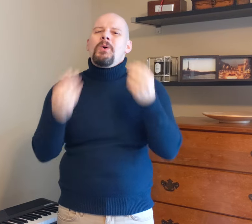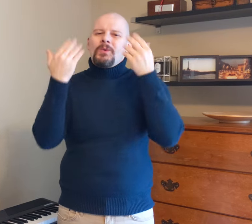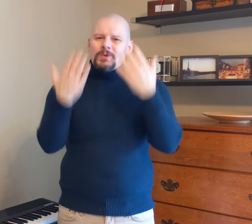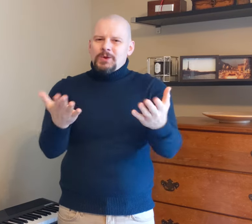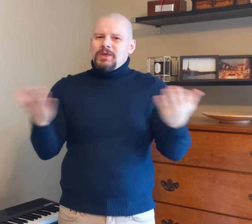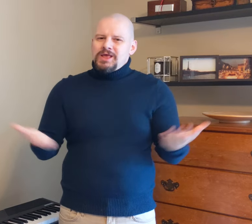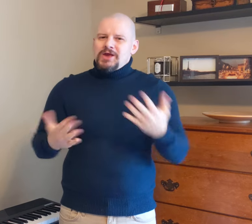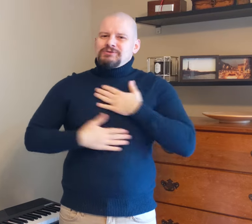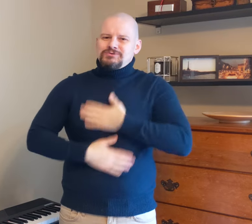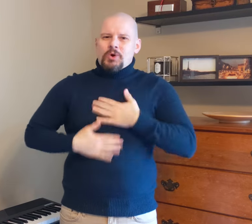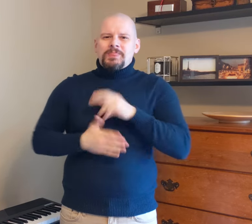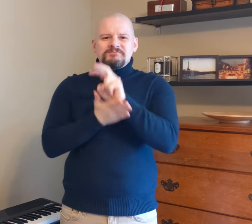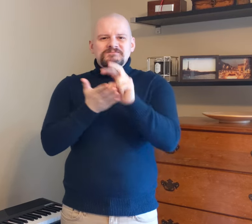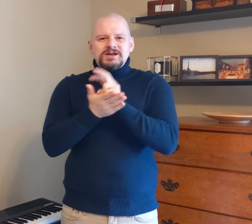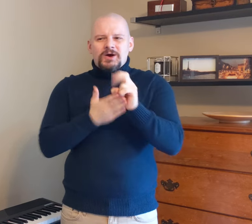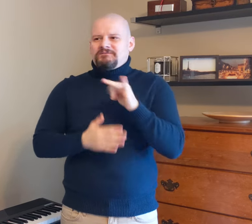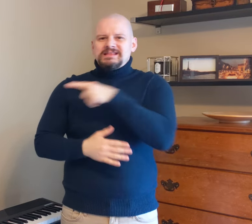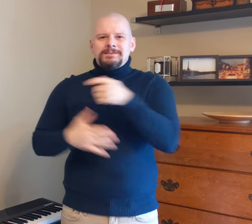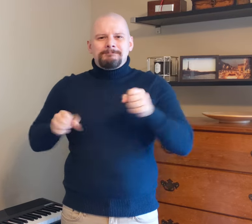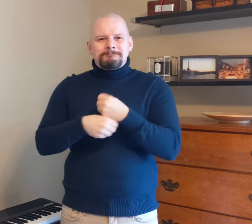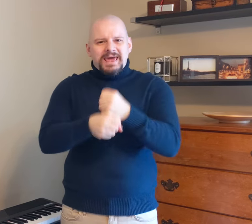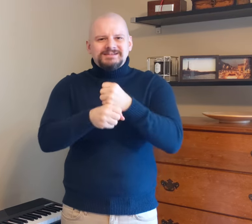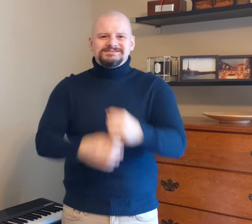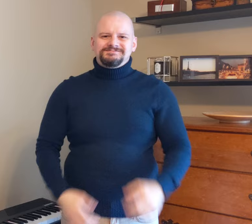Let's enjoy the video he made.